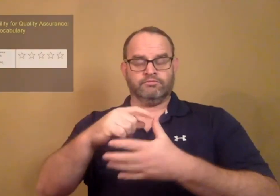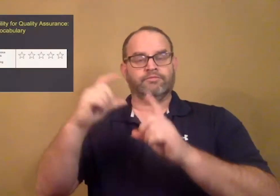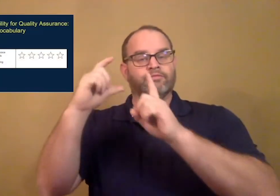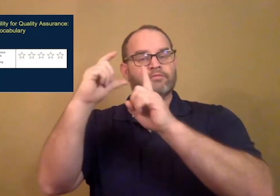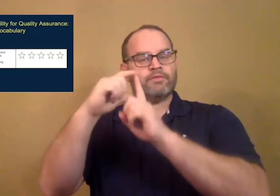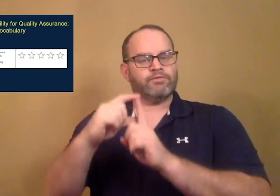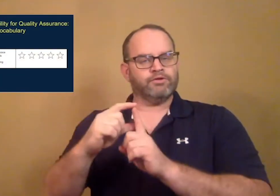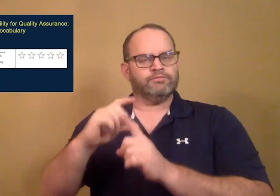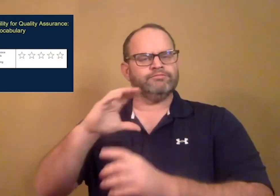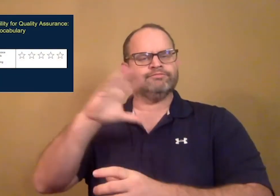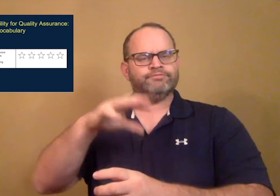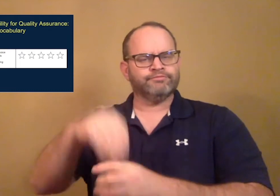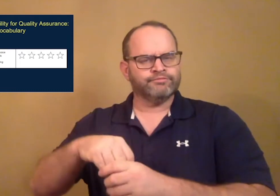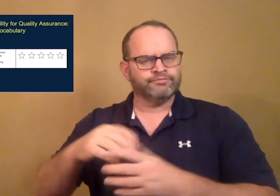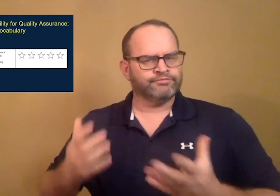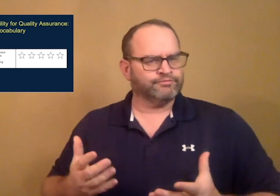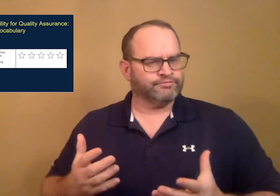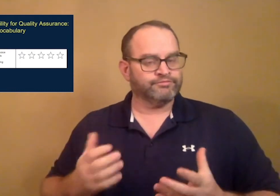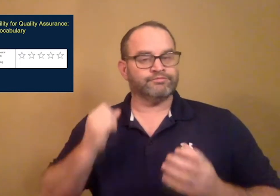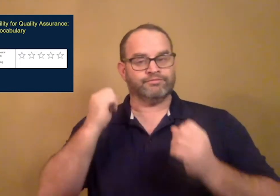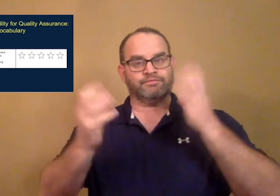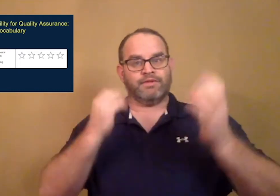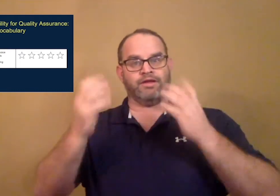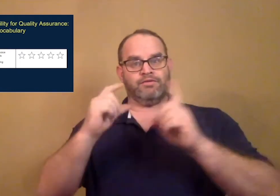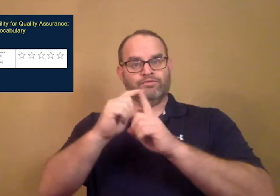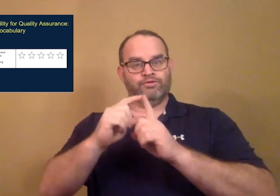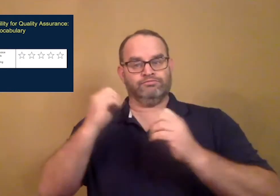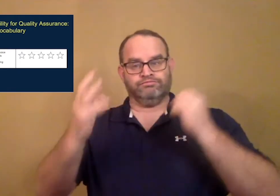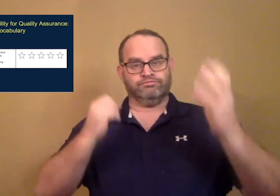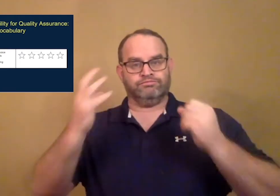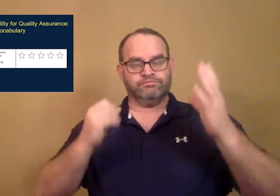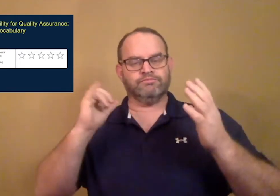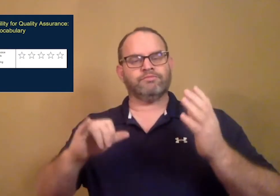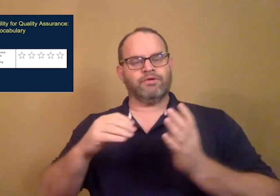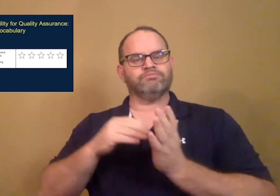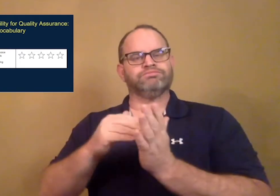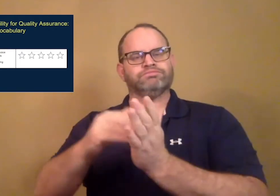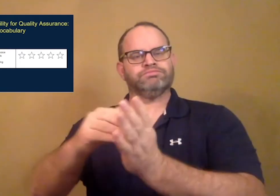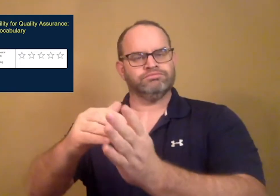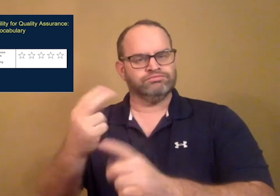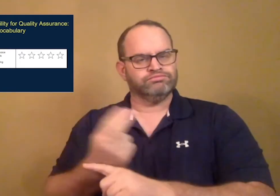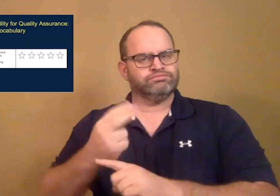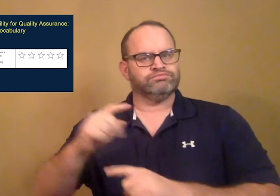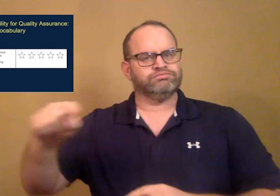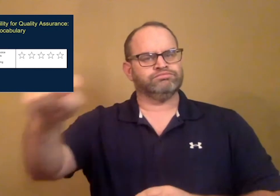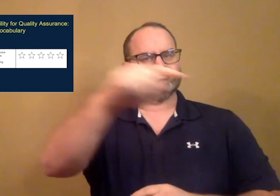For the vocabulary category, signed words include most-common words